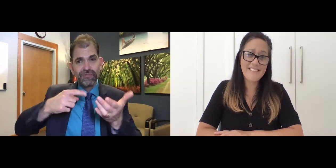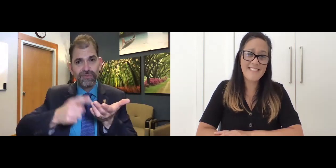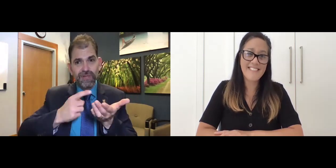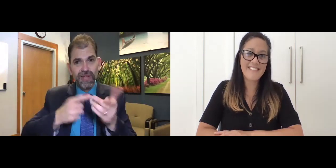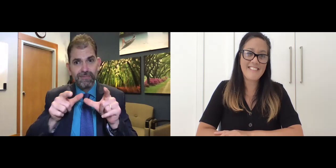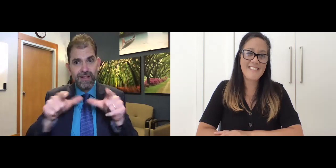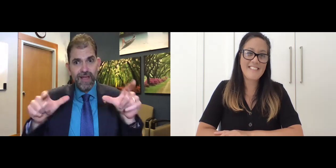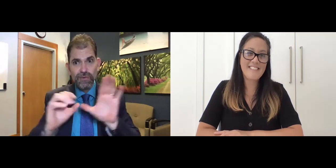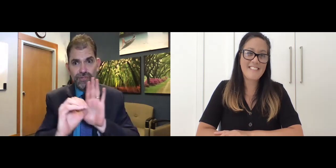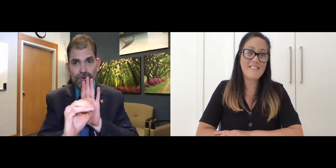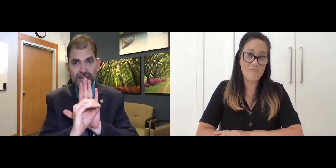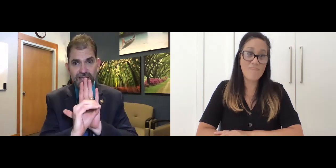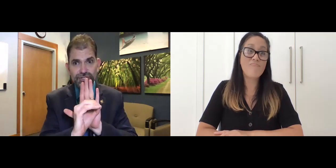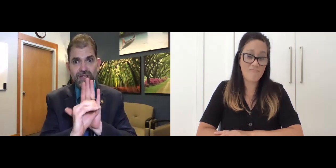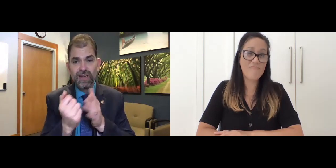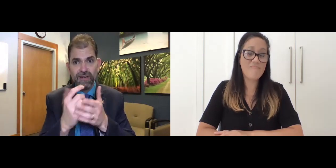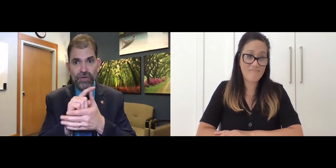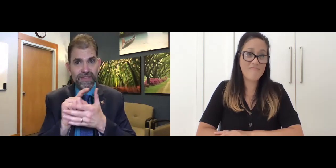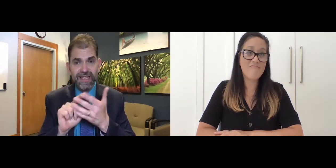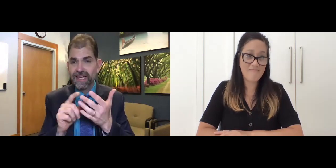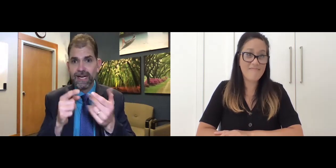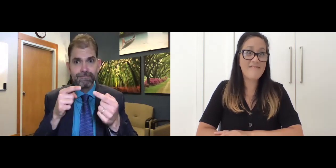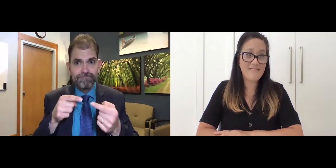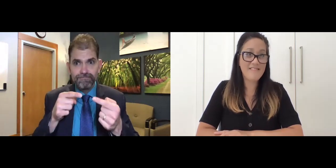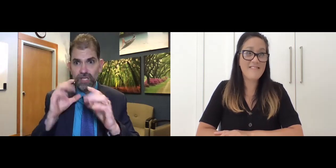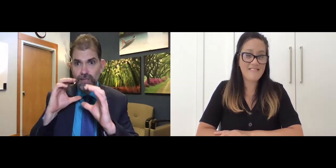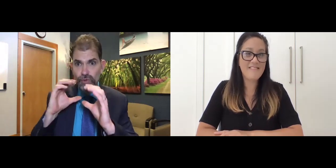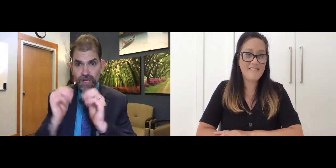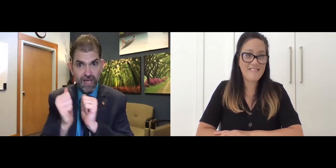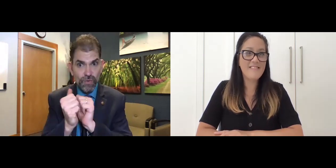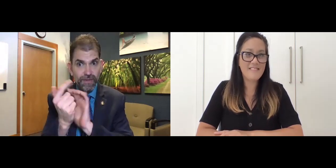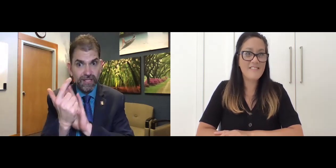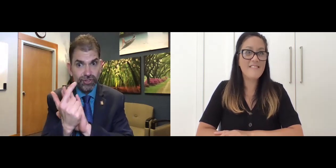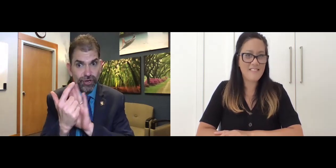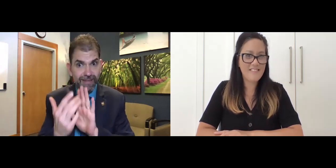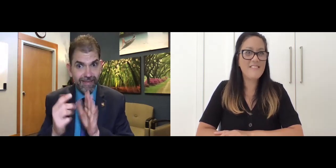So our team has this discussion frequently because in a language